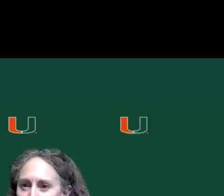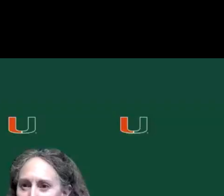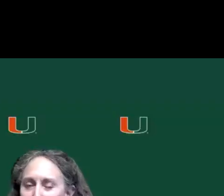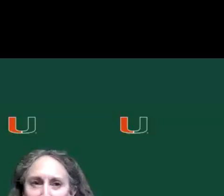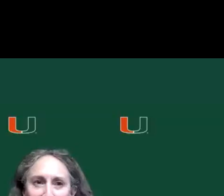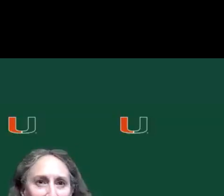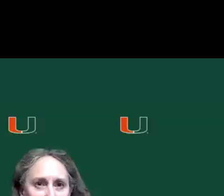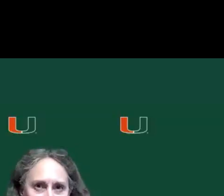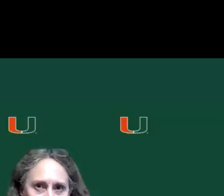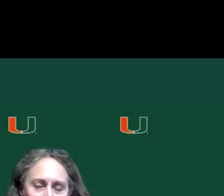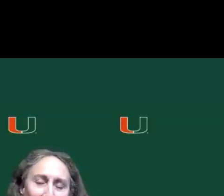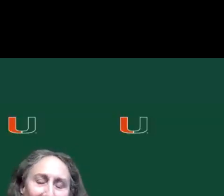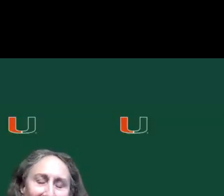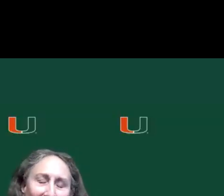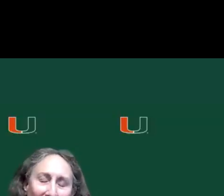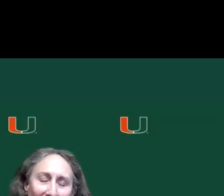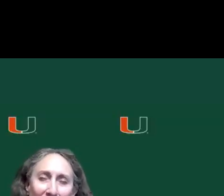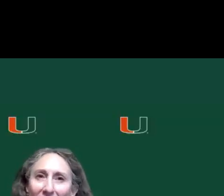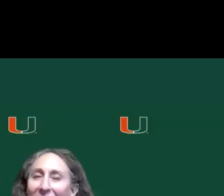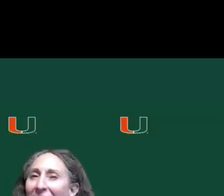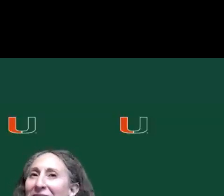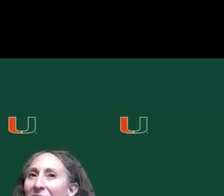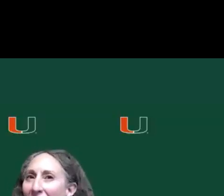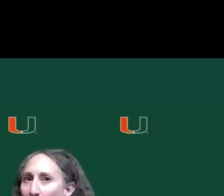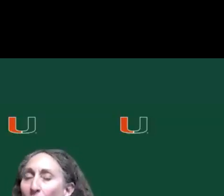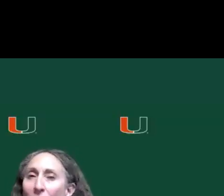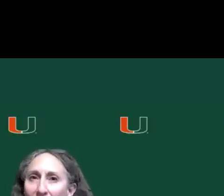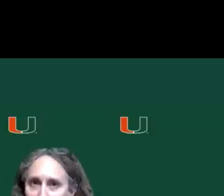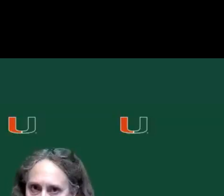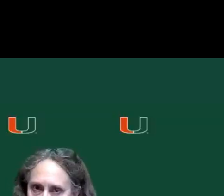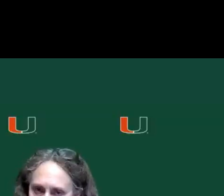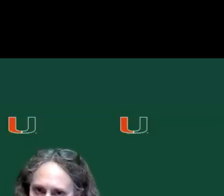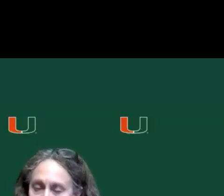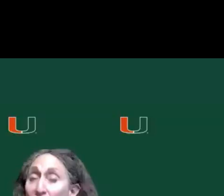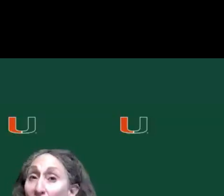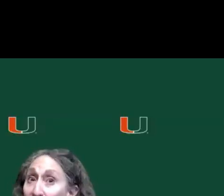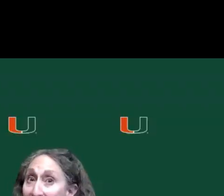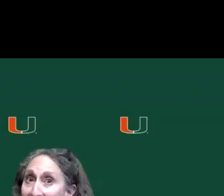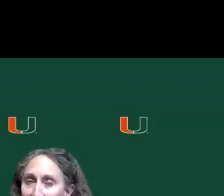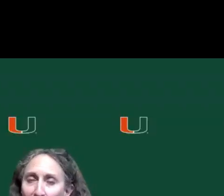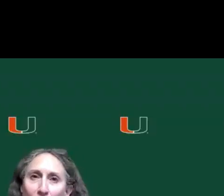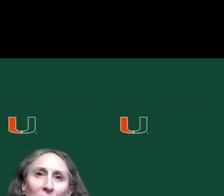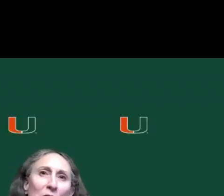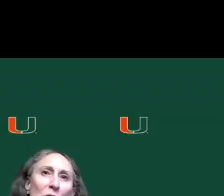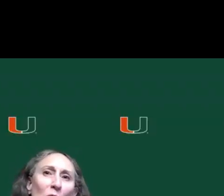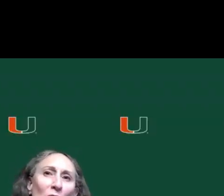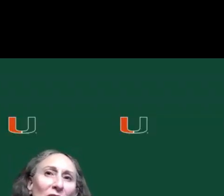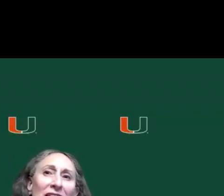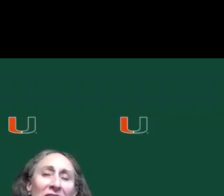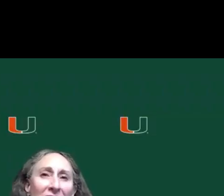We really appreciate all the input again with the eligibility changes in the eligibility rule.